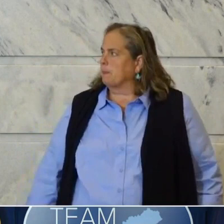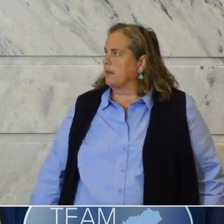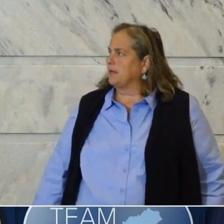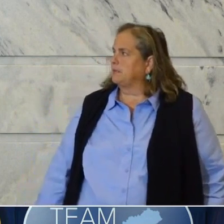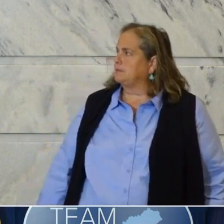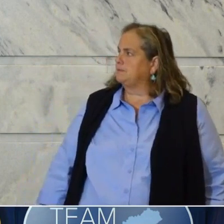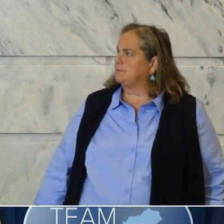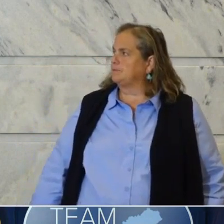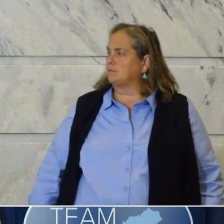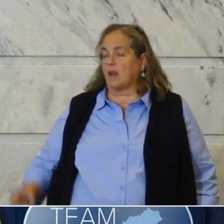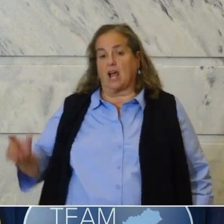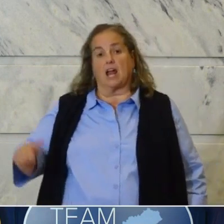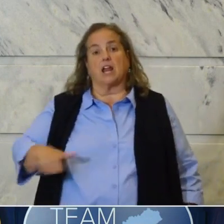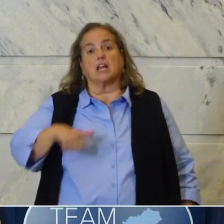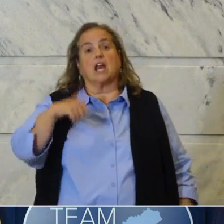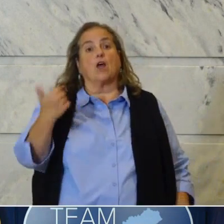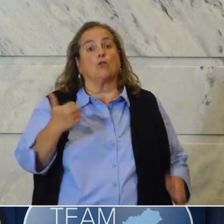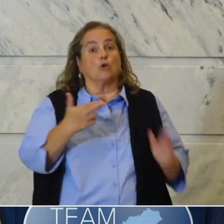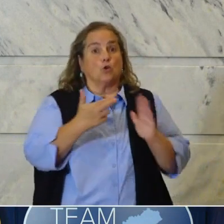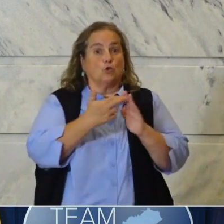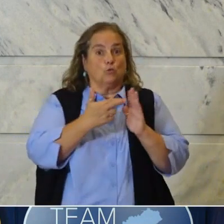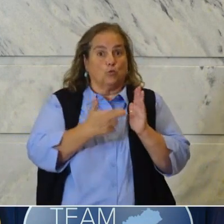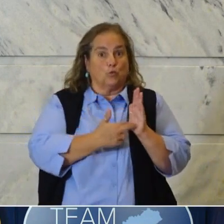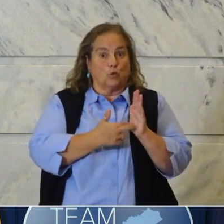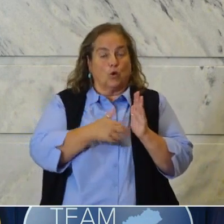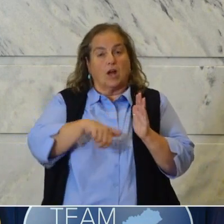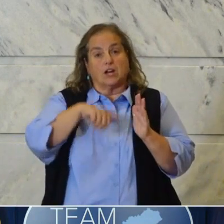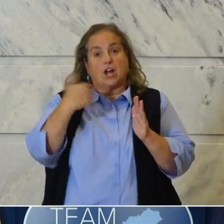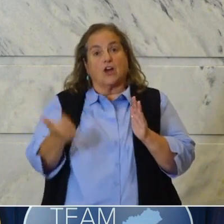There's another rule. There's another set of things that the SEC added